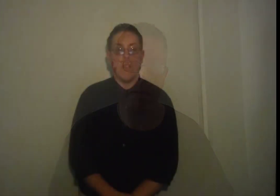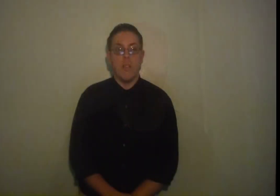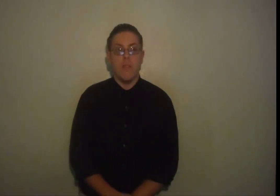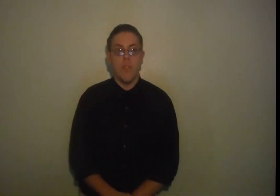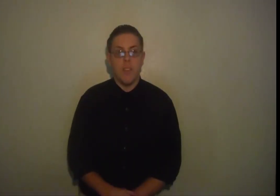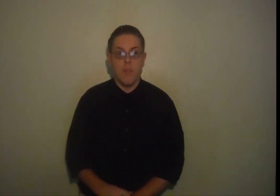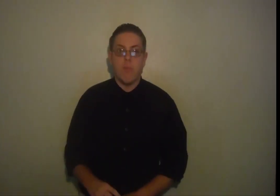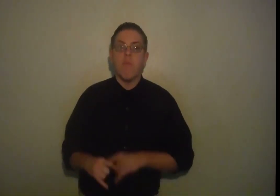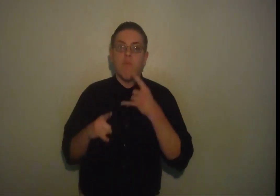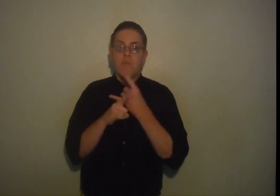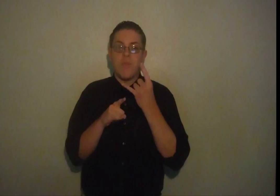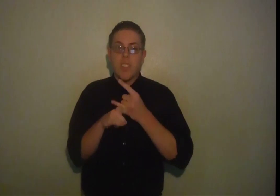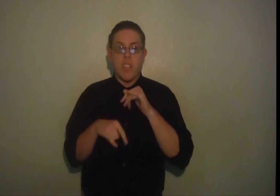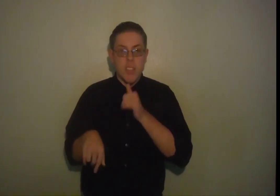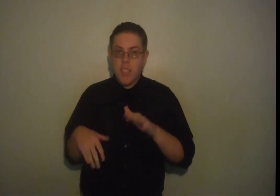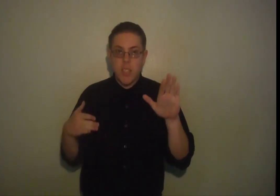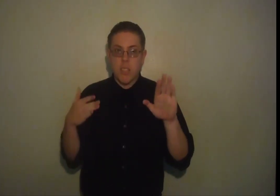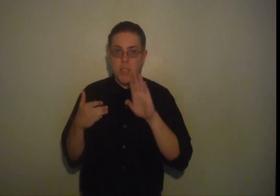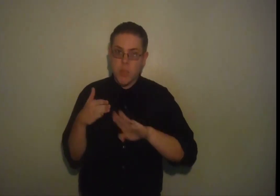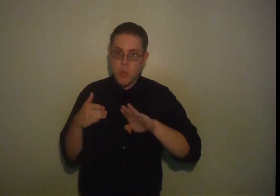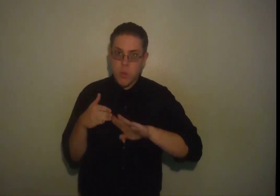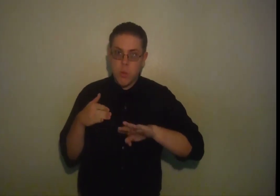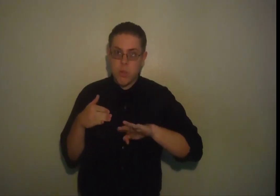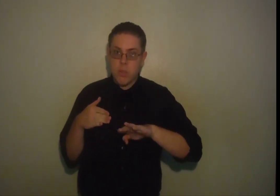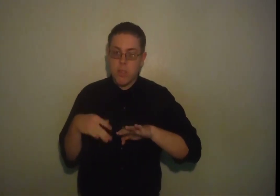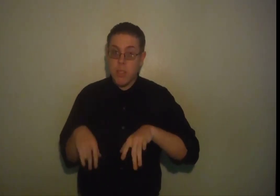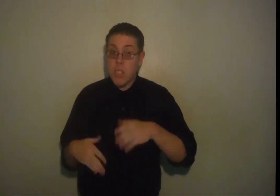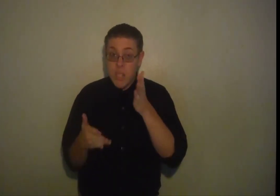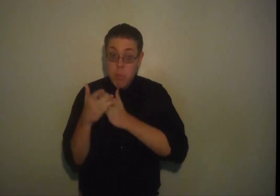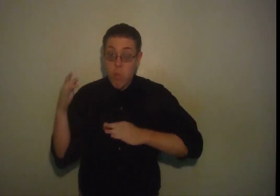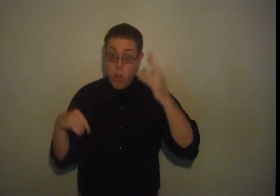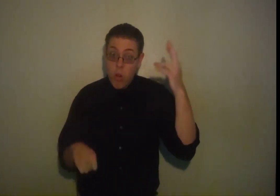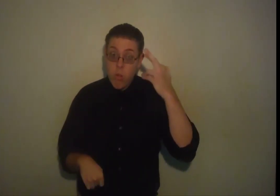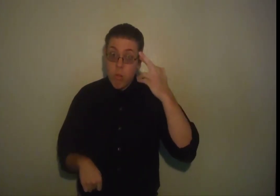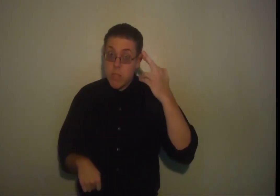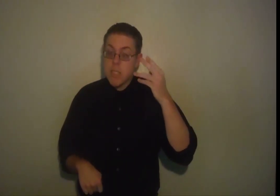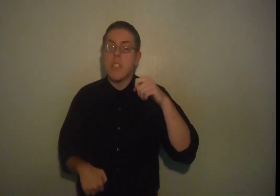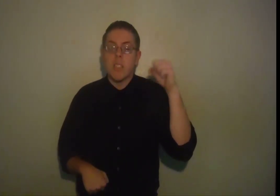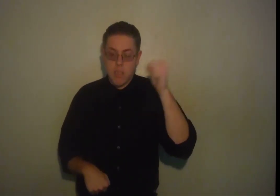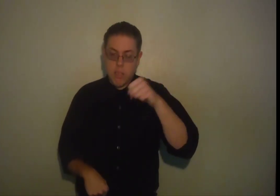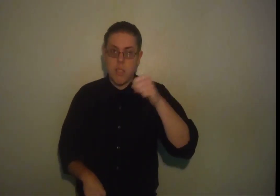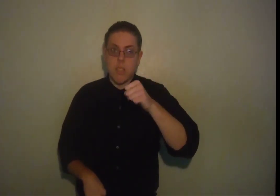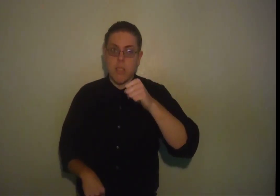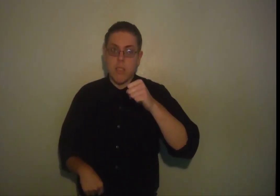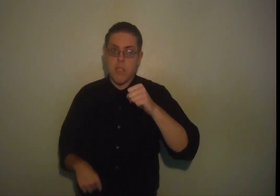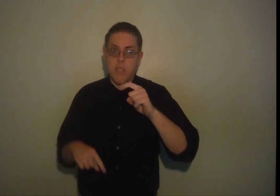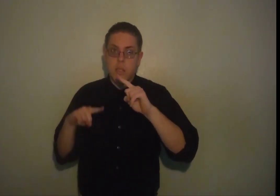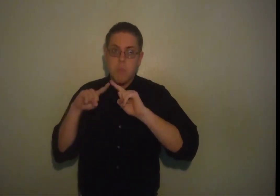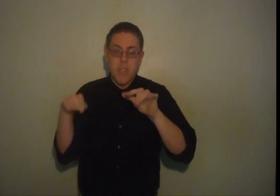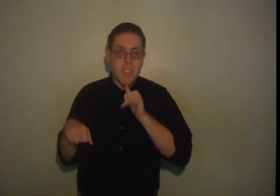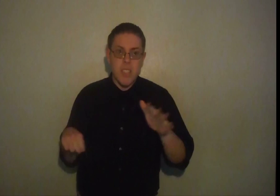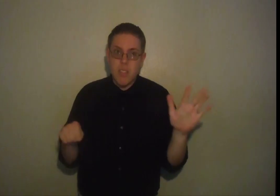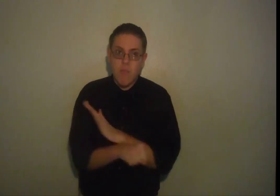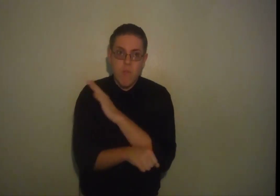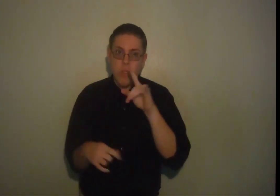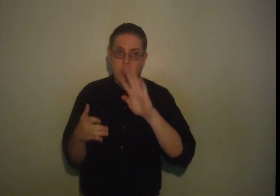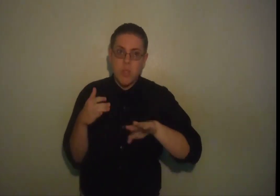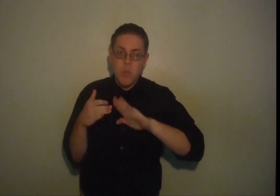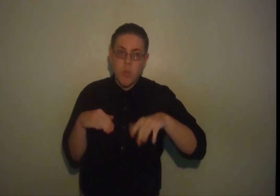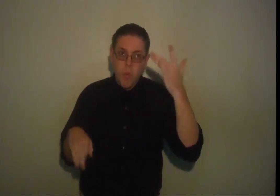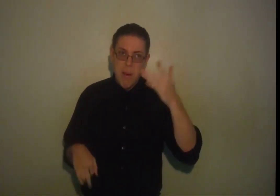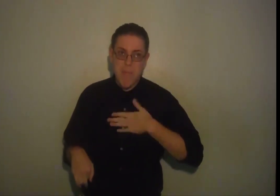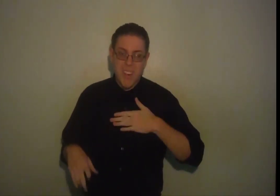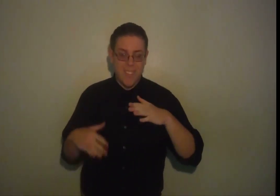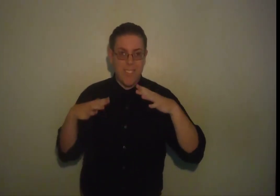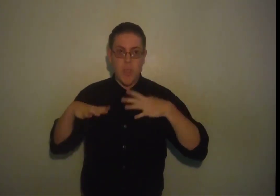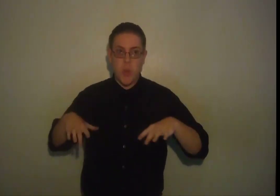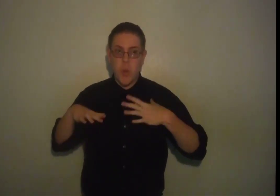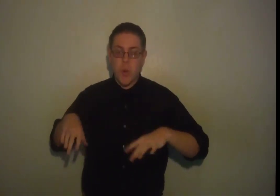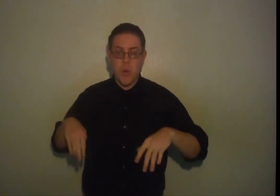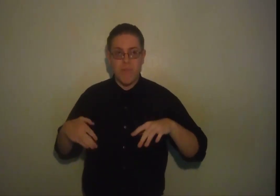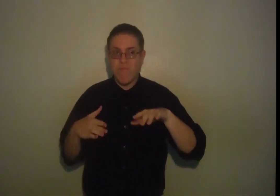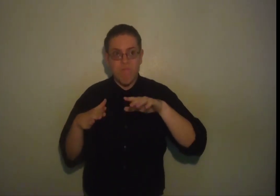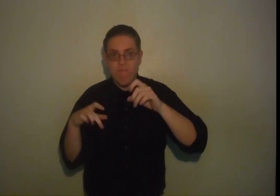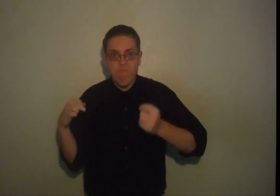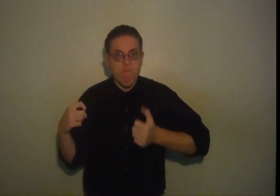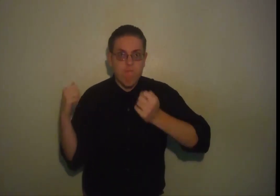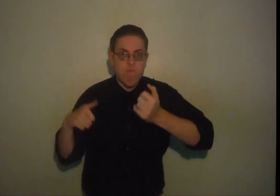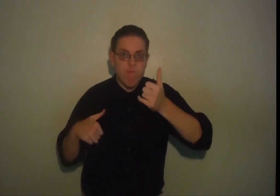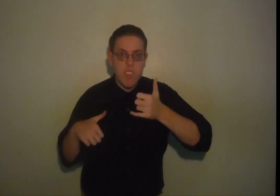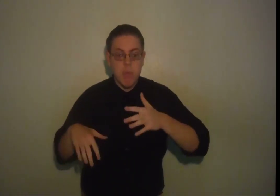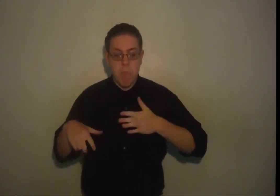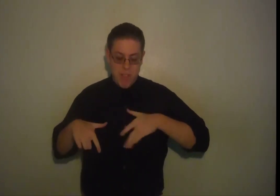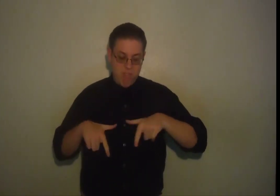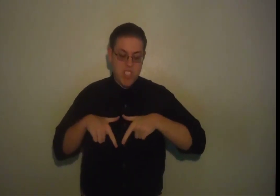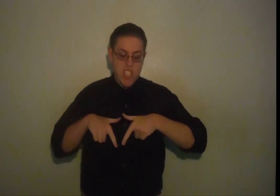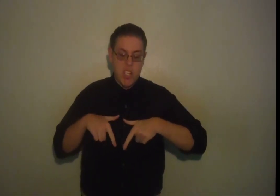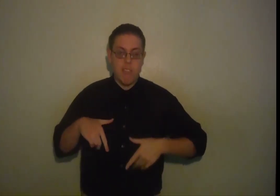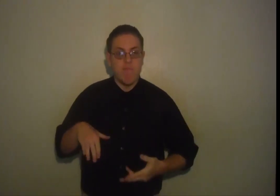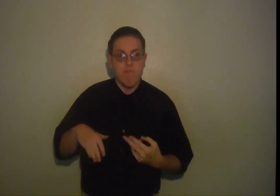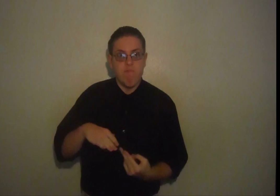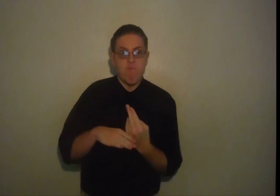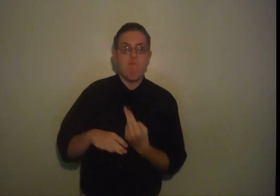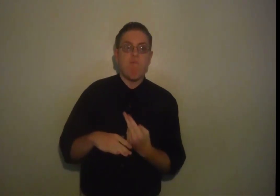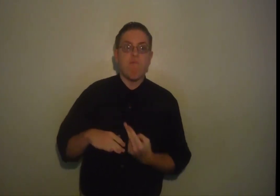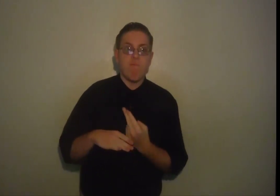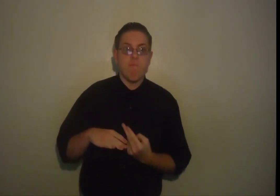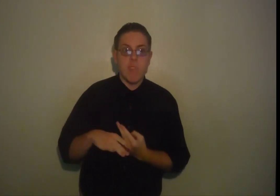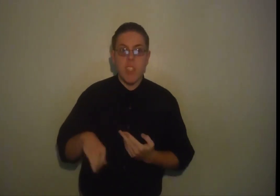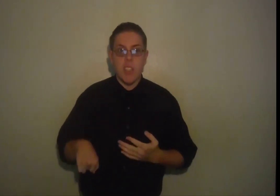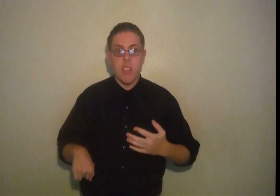Alcohol is not an excuse. Is it a factor? yes. But alcohol was not the one who stripped, fingered me,